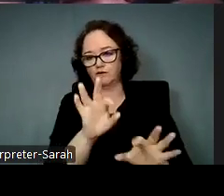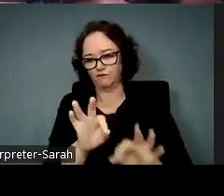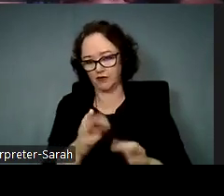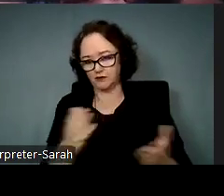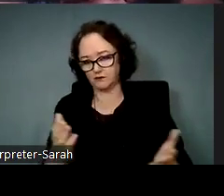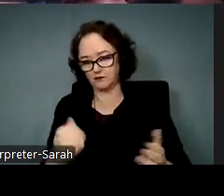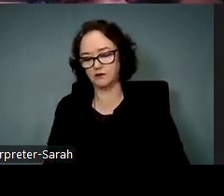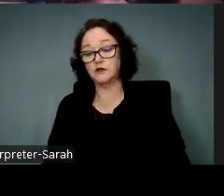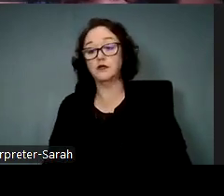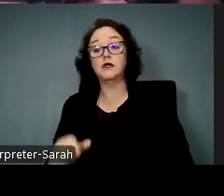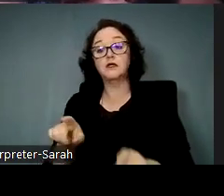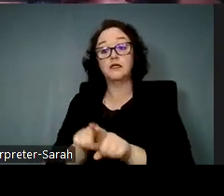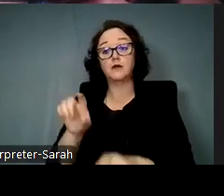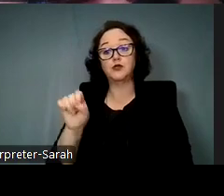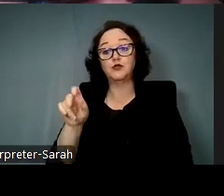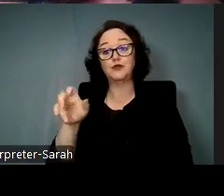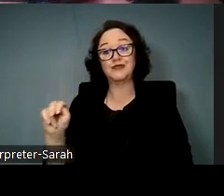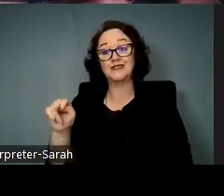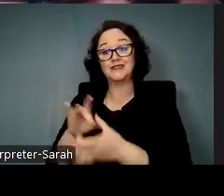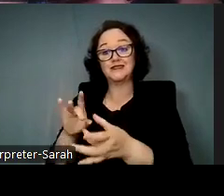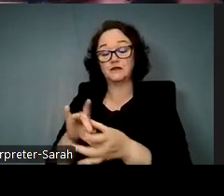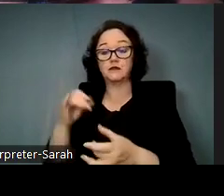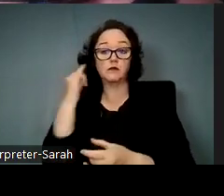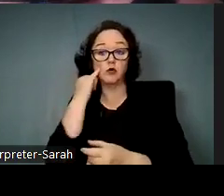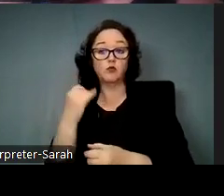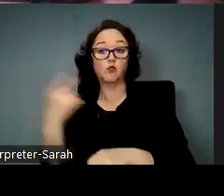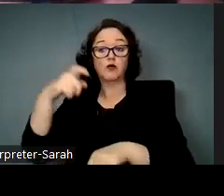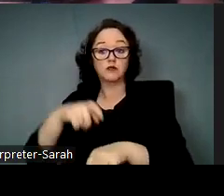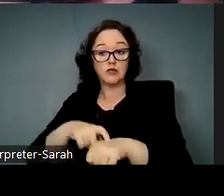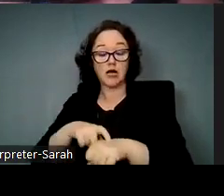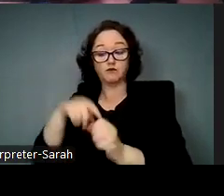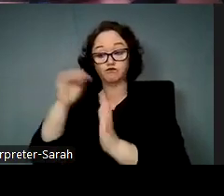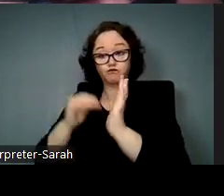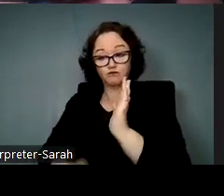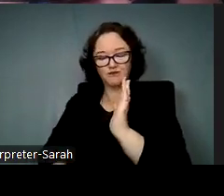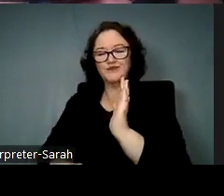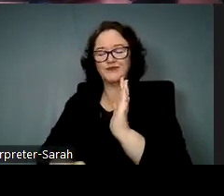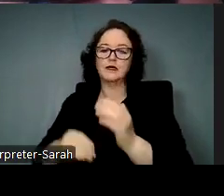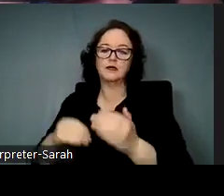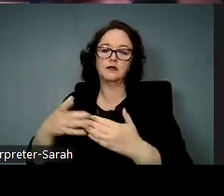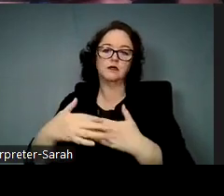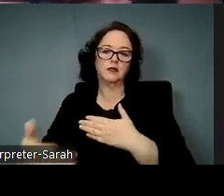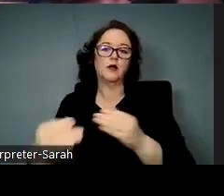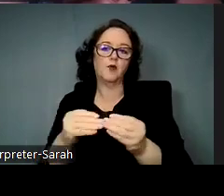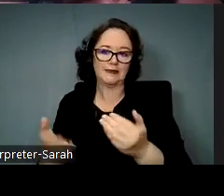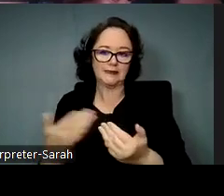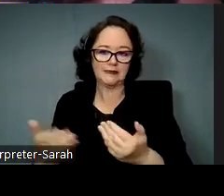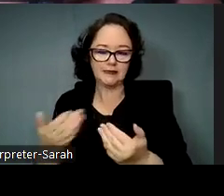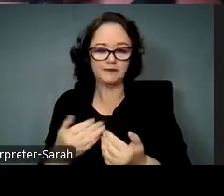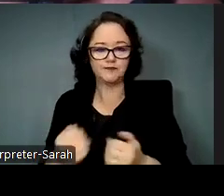once, it's a little bit easier to do the next time around. And also, there is what they call the Technical Guide. It's a